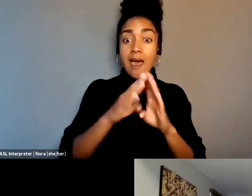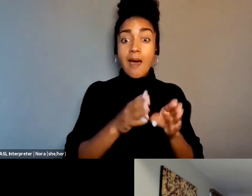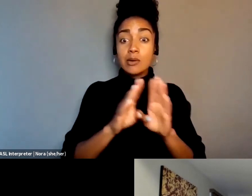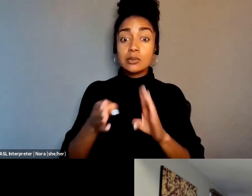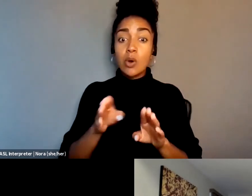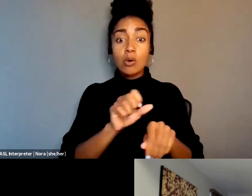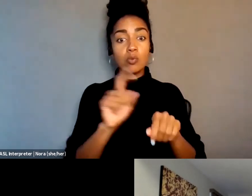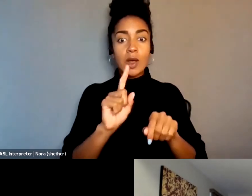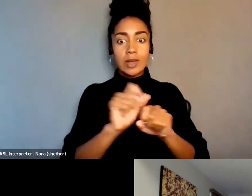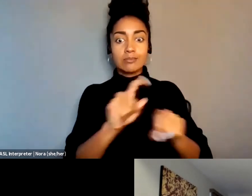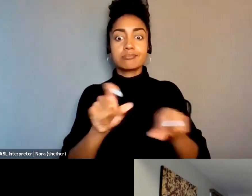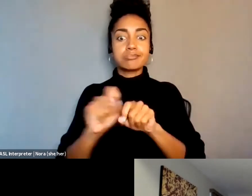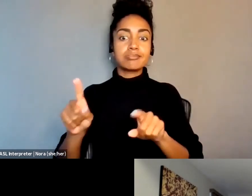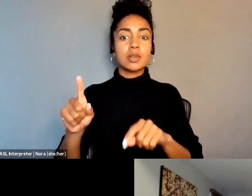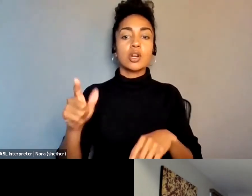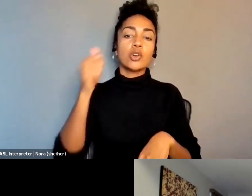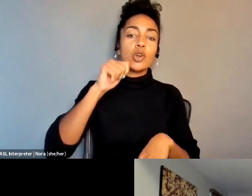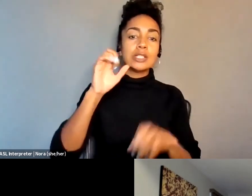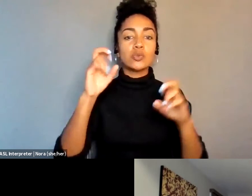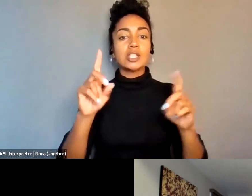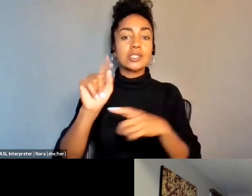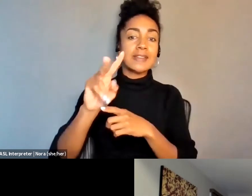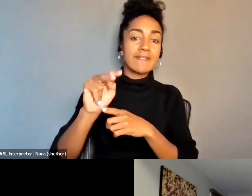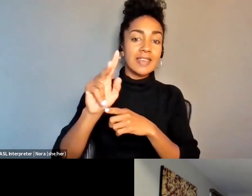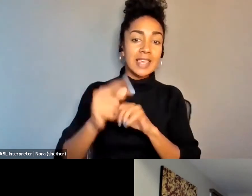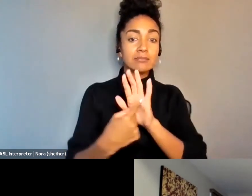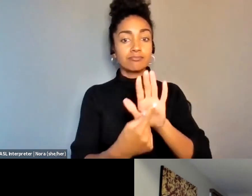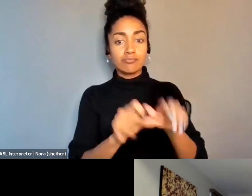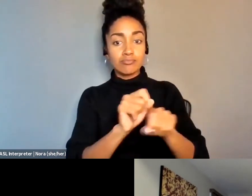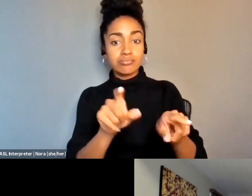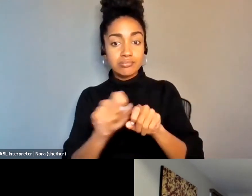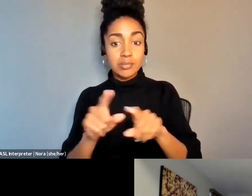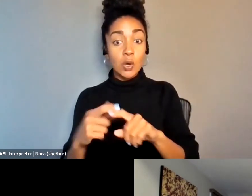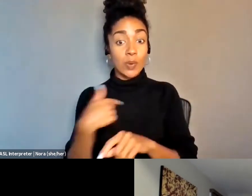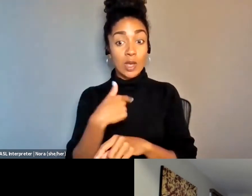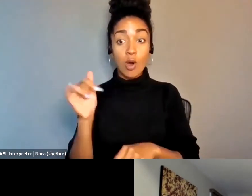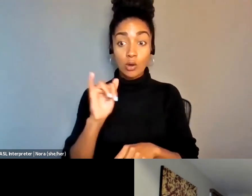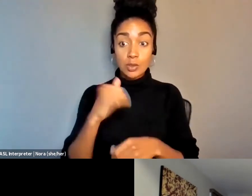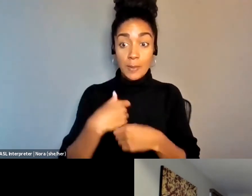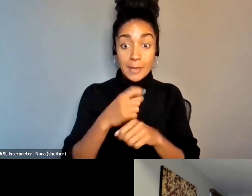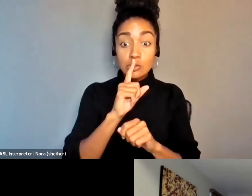We ensured simultaneously that remote mentoring continued in our implementation areas so the human connection persisted.